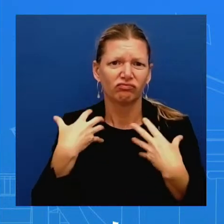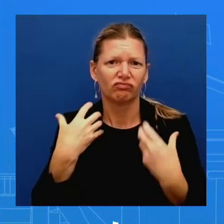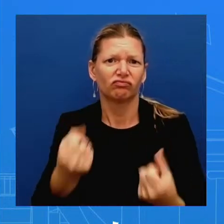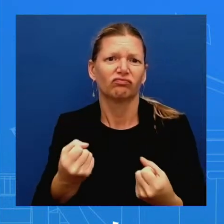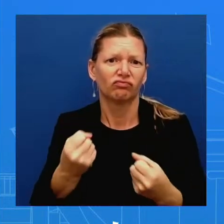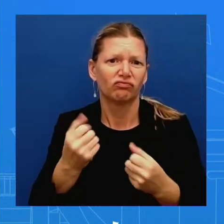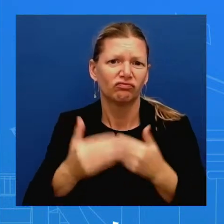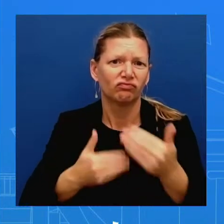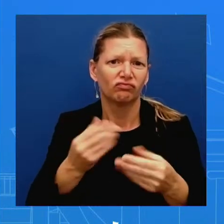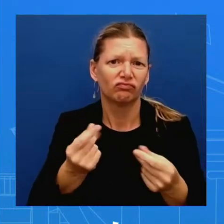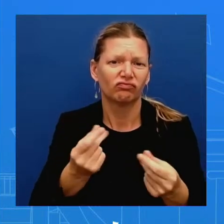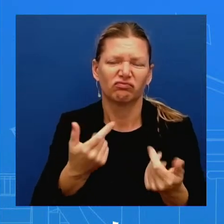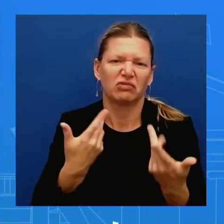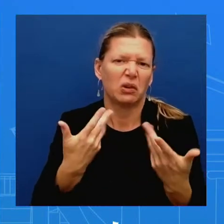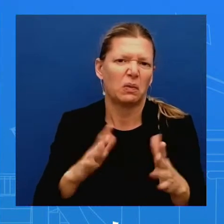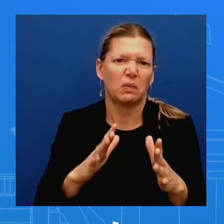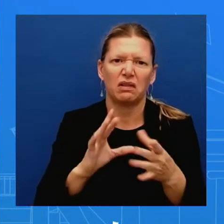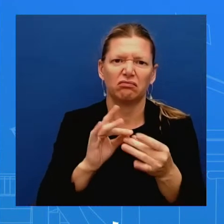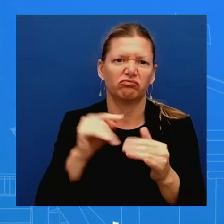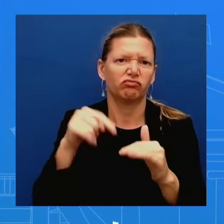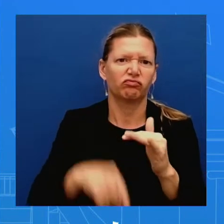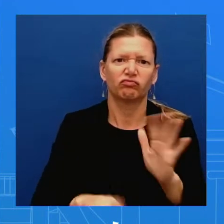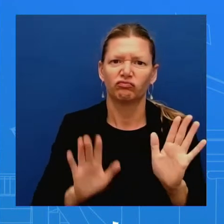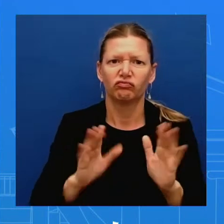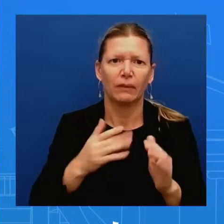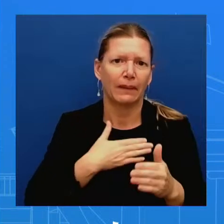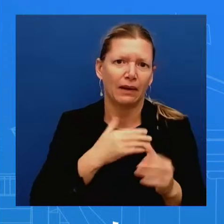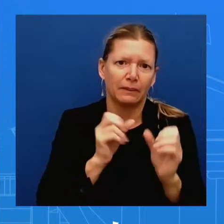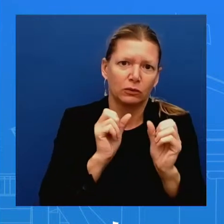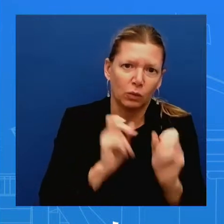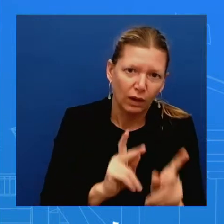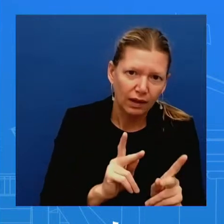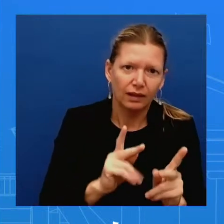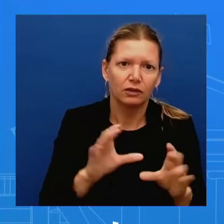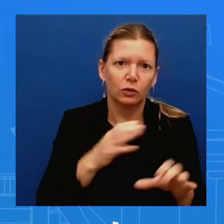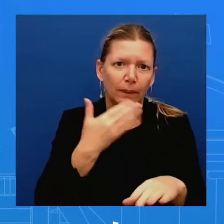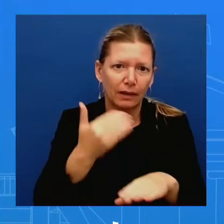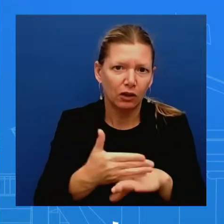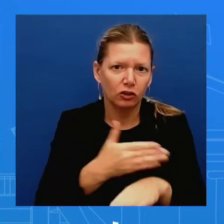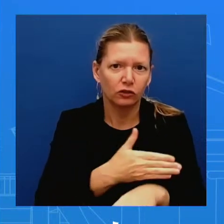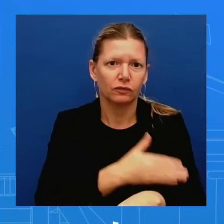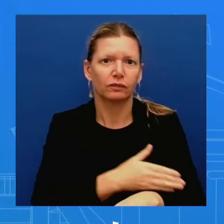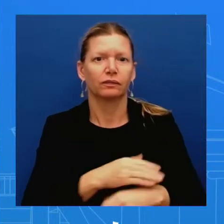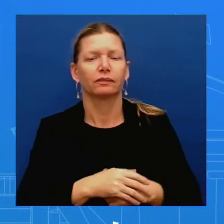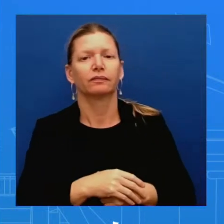The Press: Thanks, Karine. Just to follow up on what Seung Min was asking for. Speaker Mike Johnson said that President Biden is, quote,